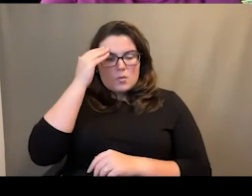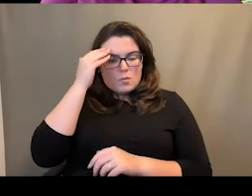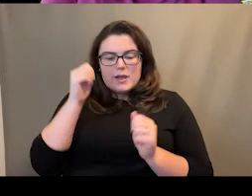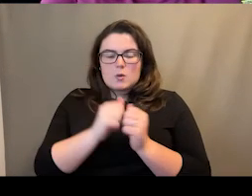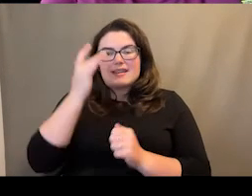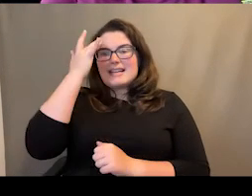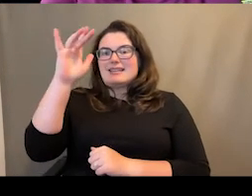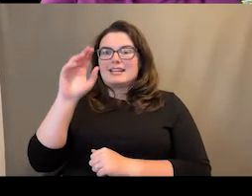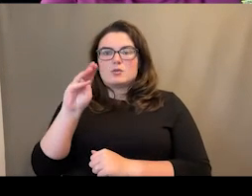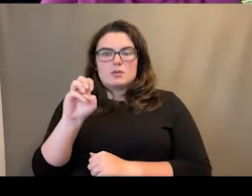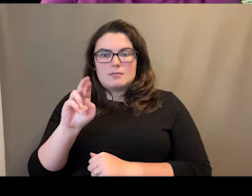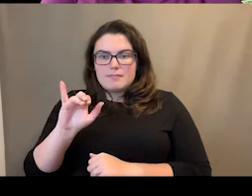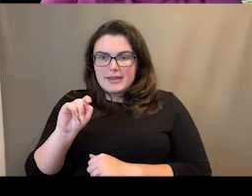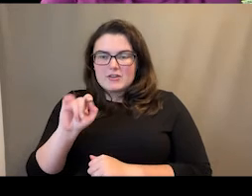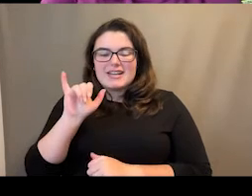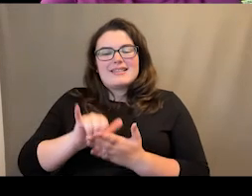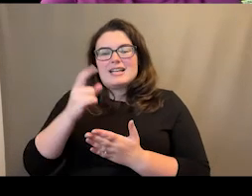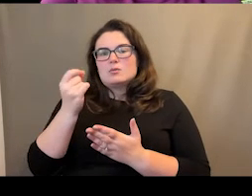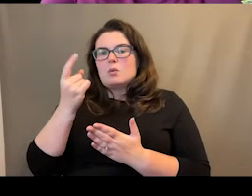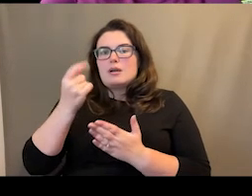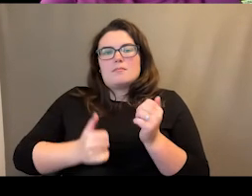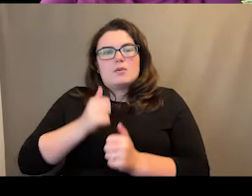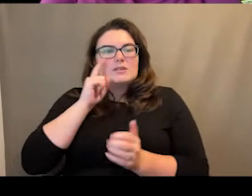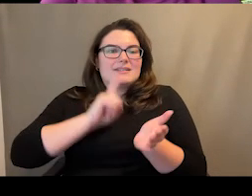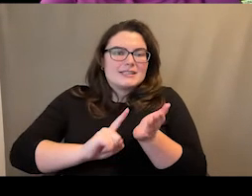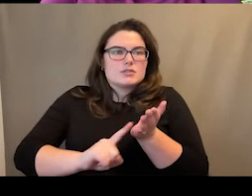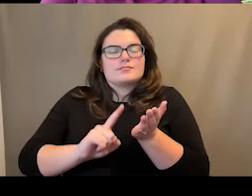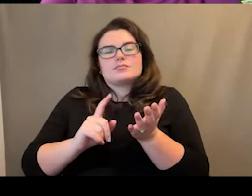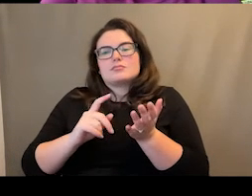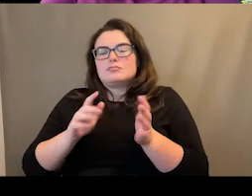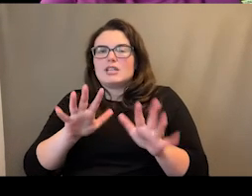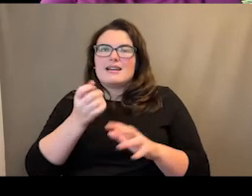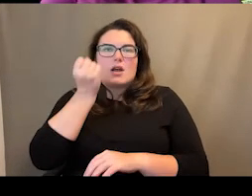It's what most investigators or researchers understand inherently.